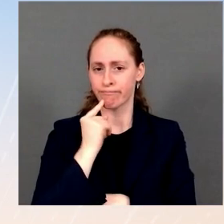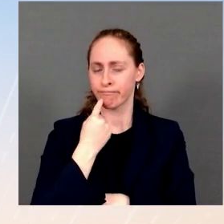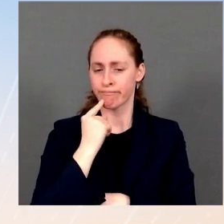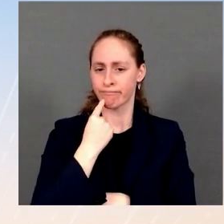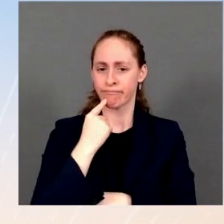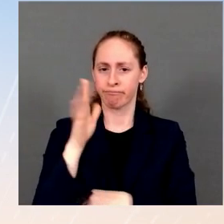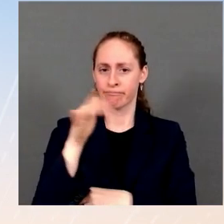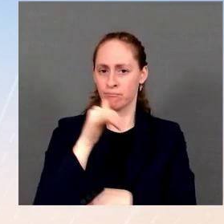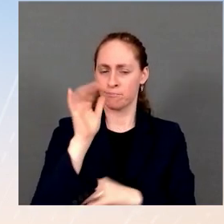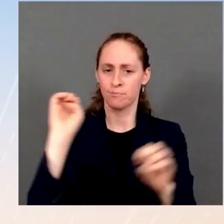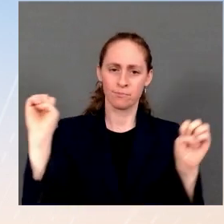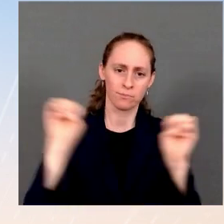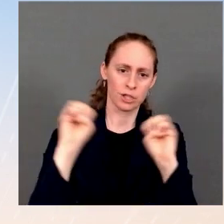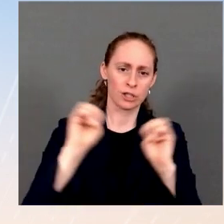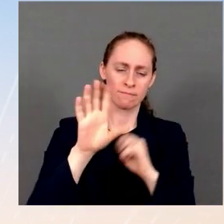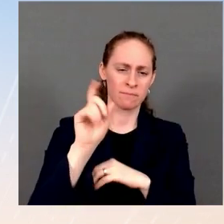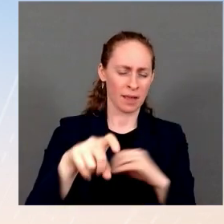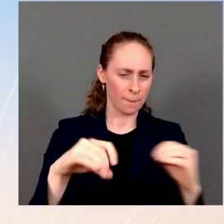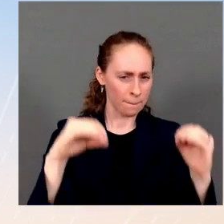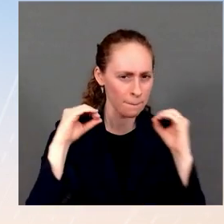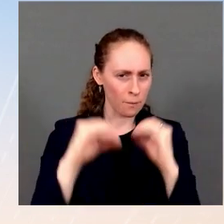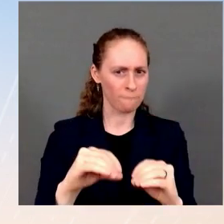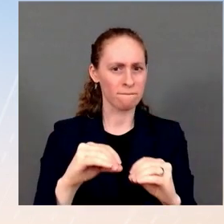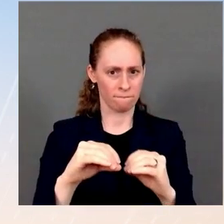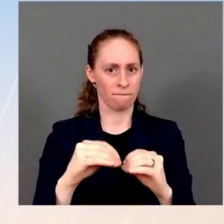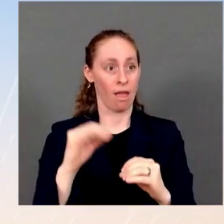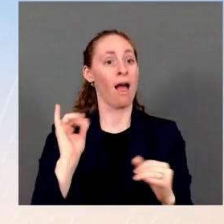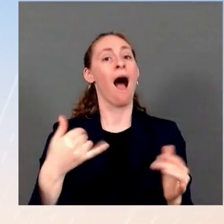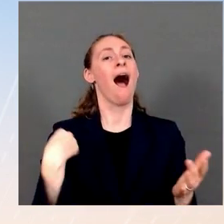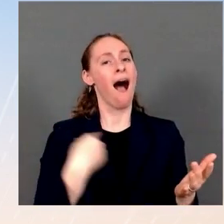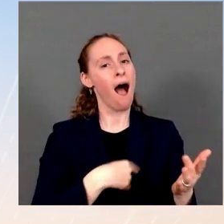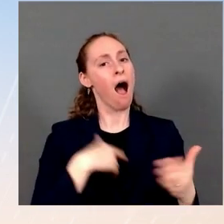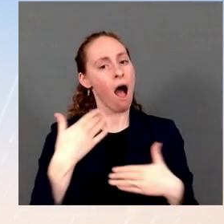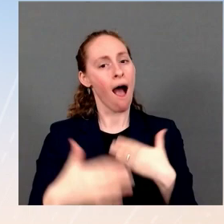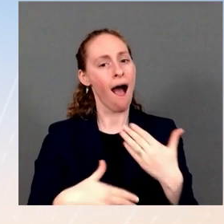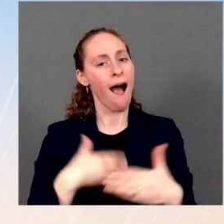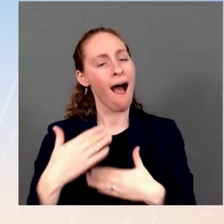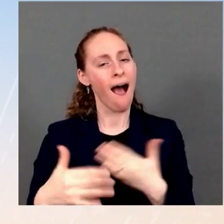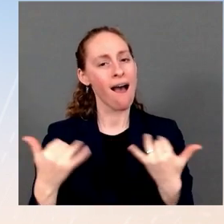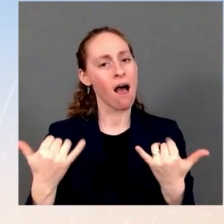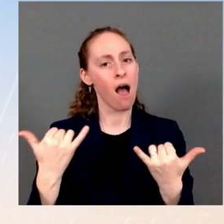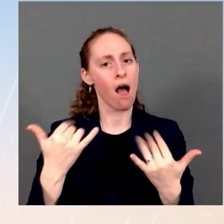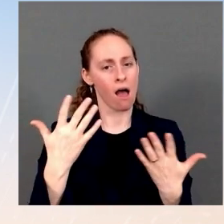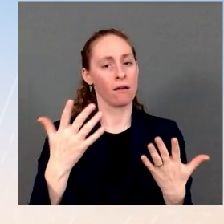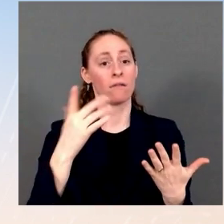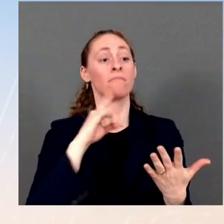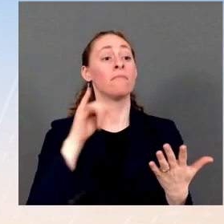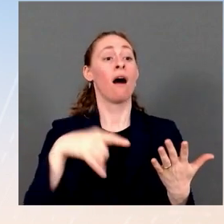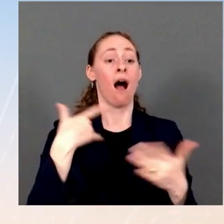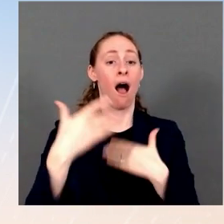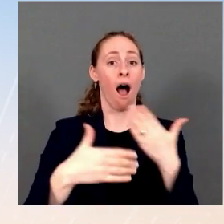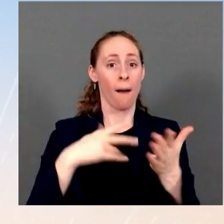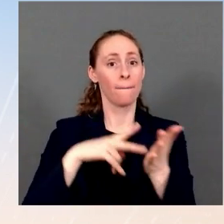And we're excited to be bringing those jobs into communities, helping sustain families all around the country. Ms. Jean-Pierre: Peter.